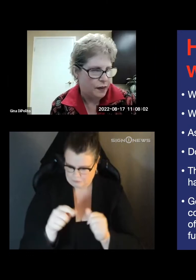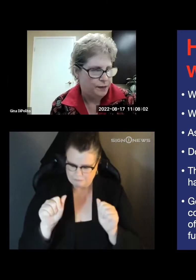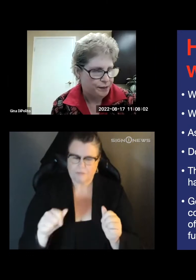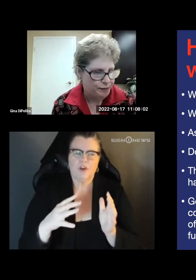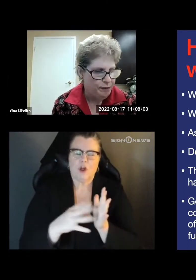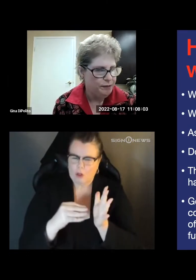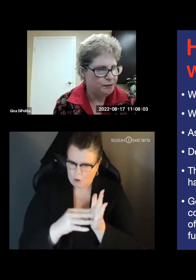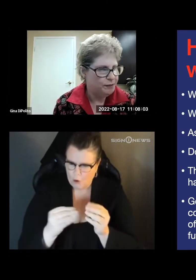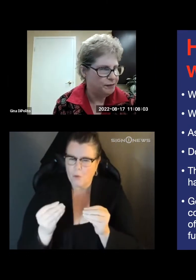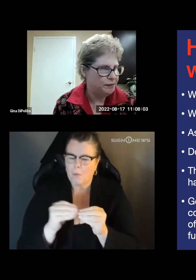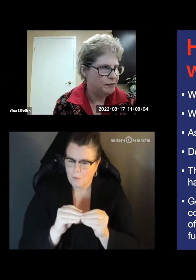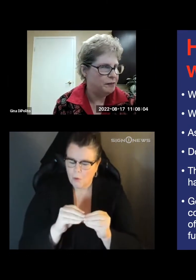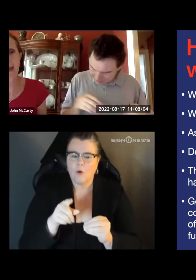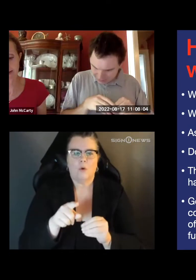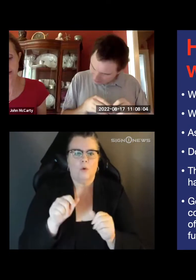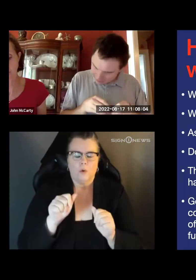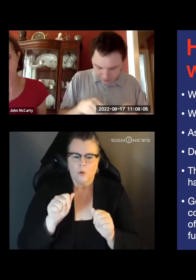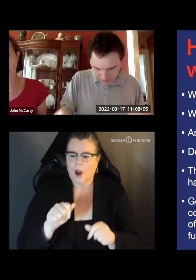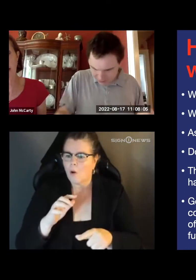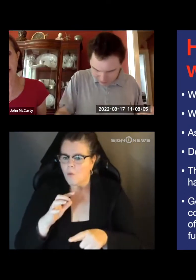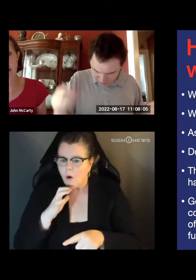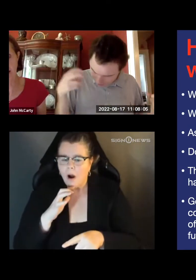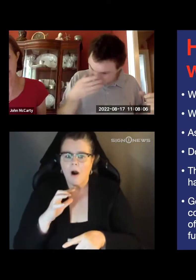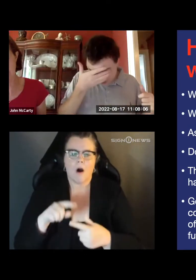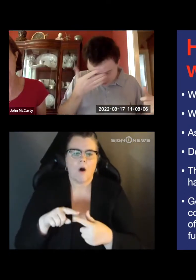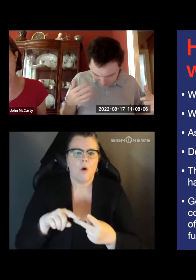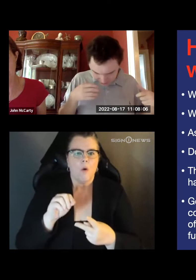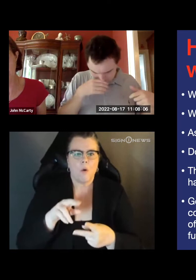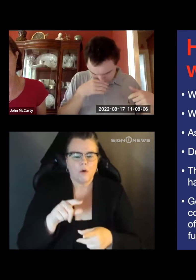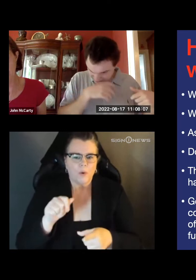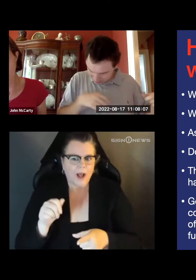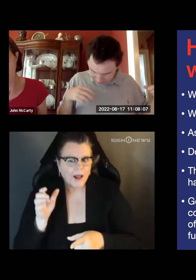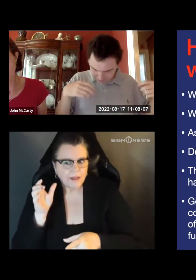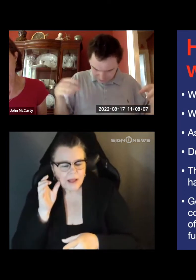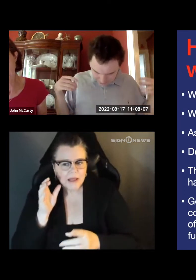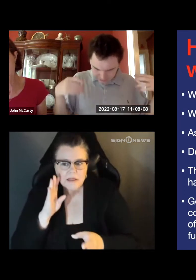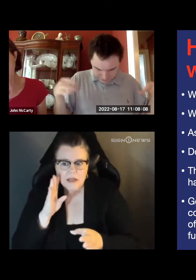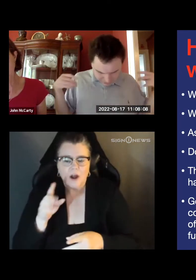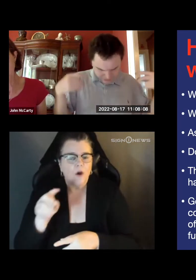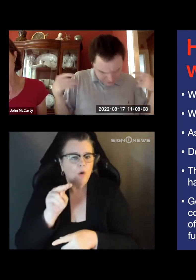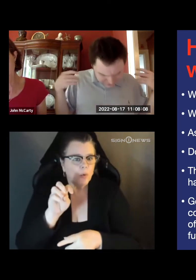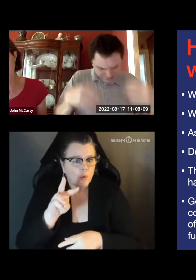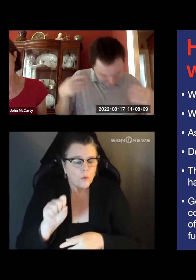you can watch listen to debates between candidates you can ask people you trust